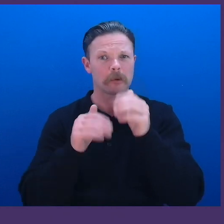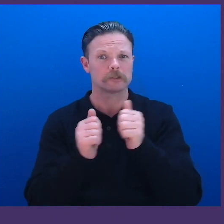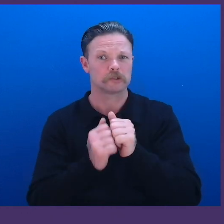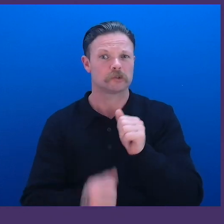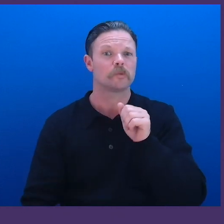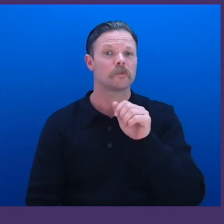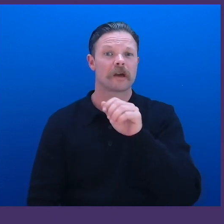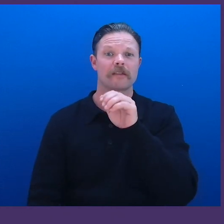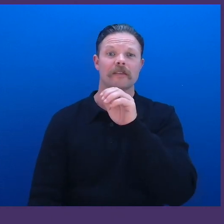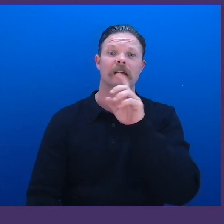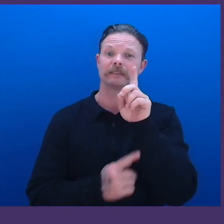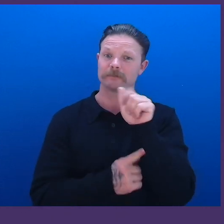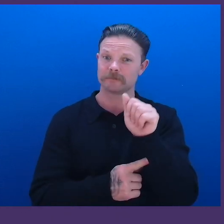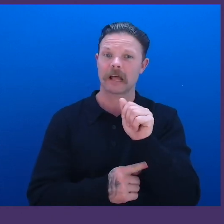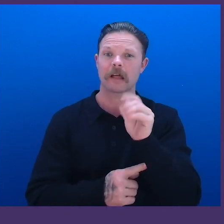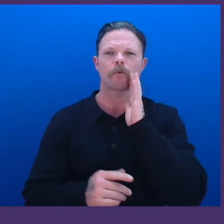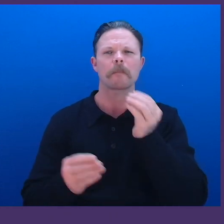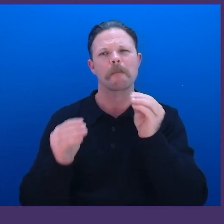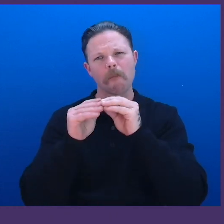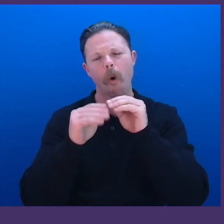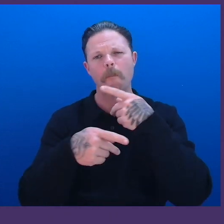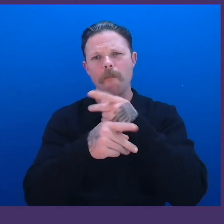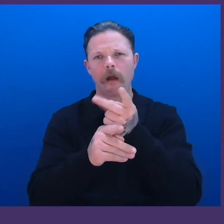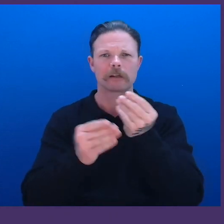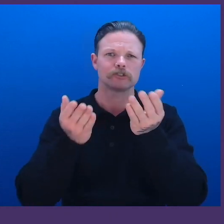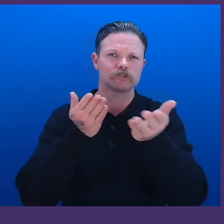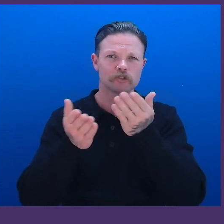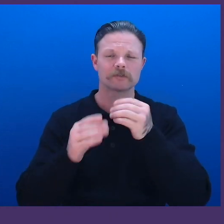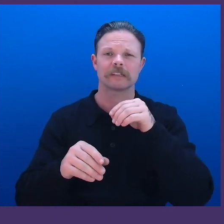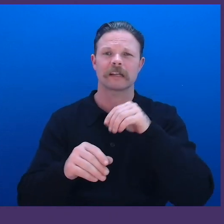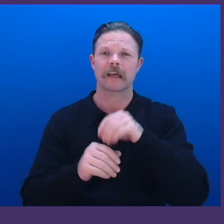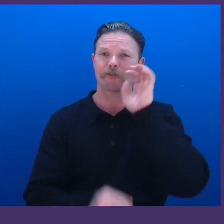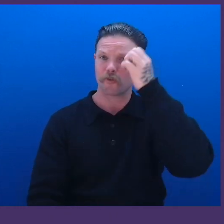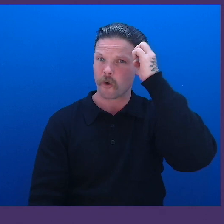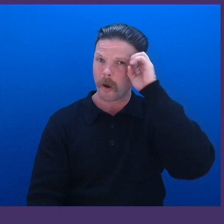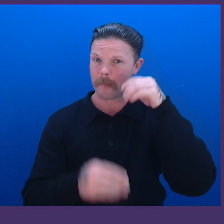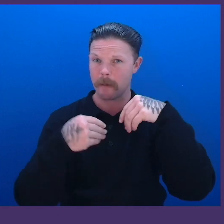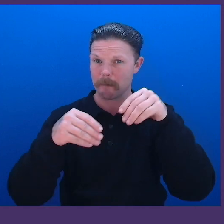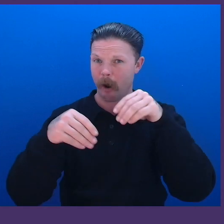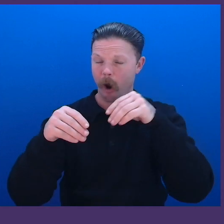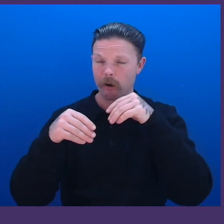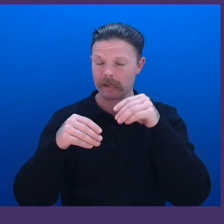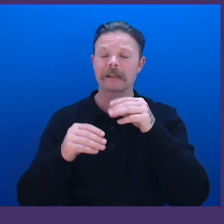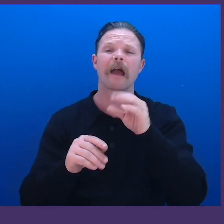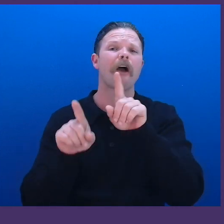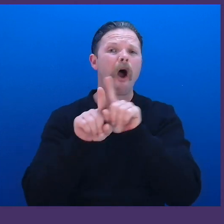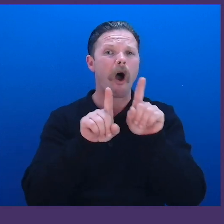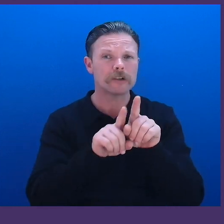and services in the European market, but also I think also